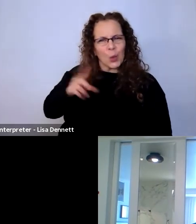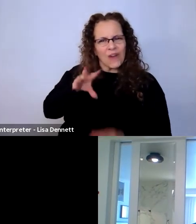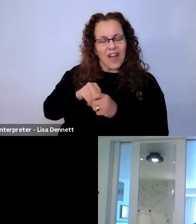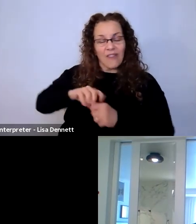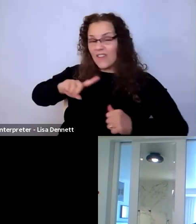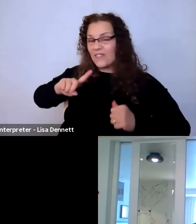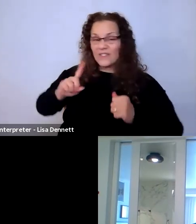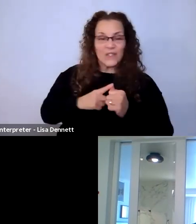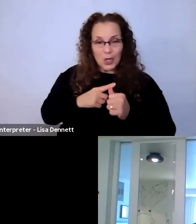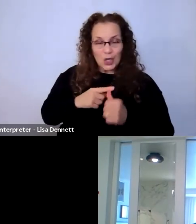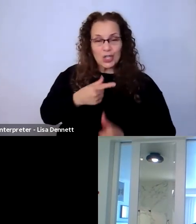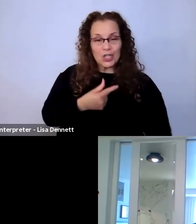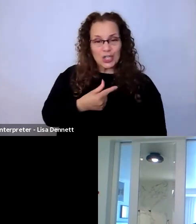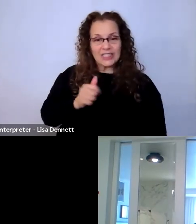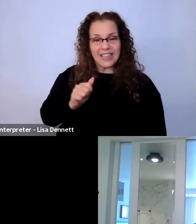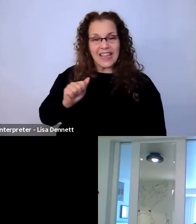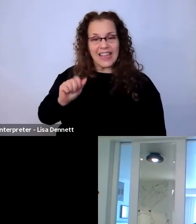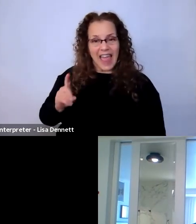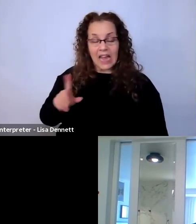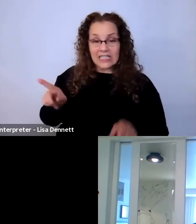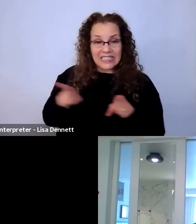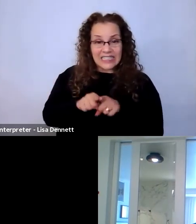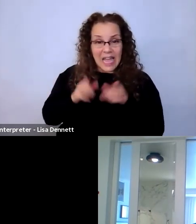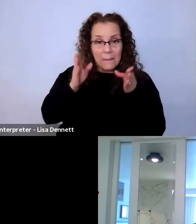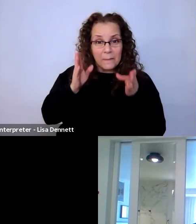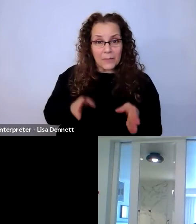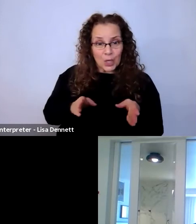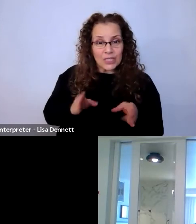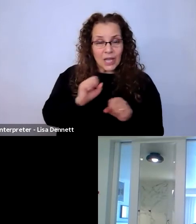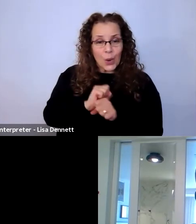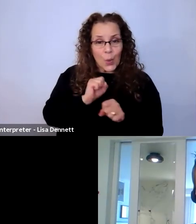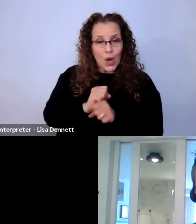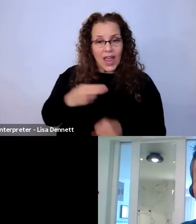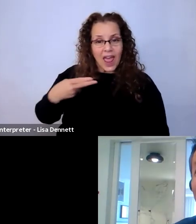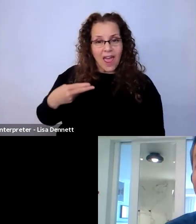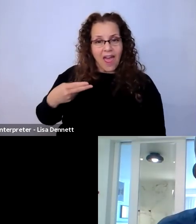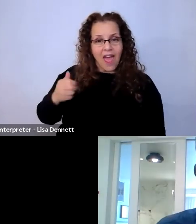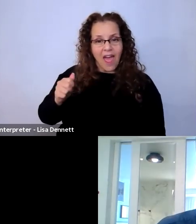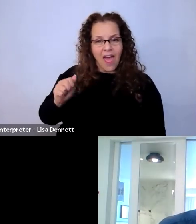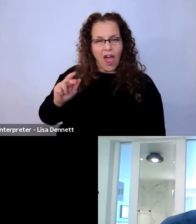2012 if you're the same Christopher dobson working at harper college, maybe you still